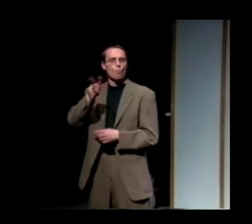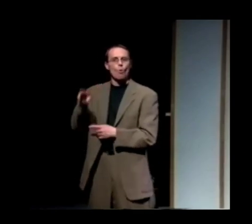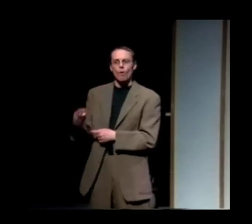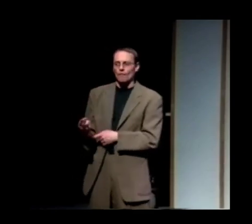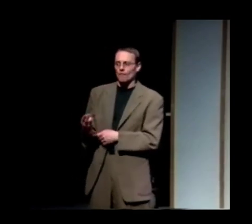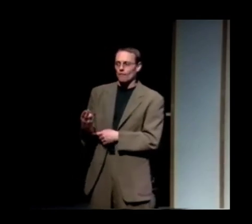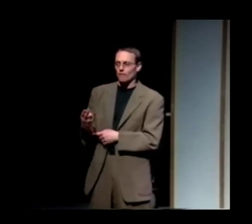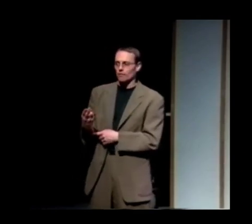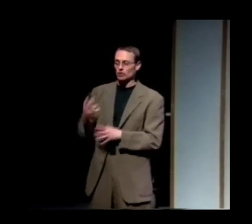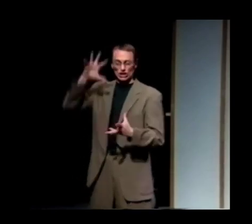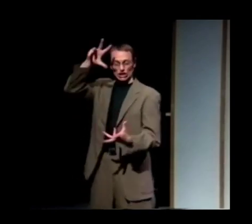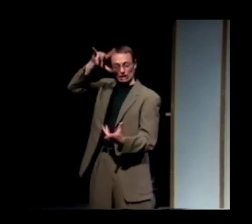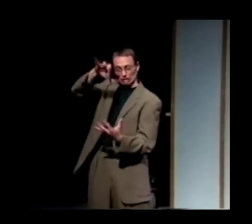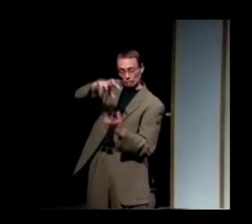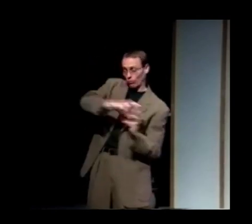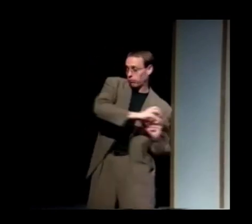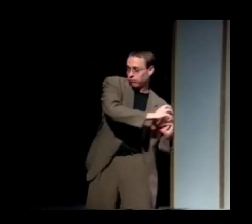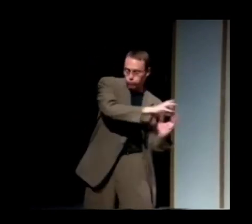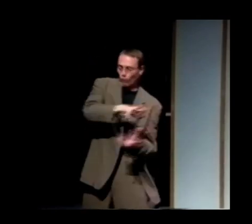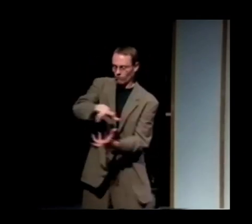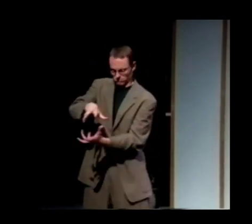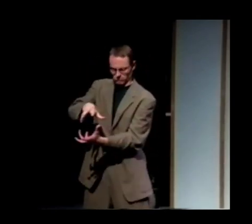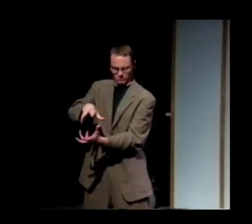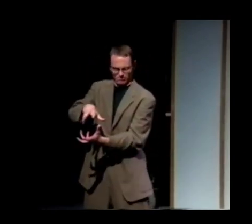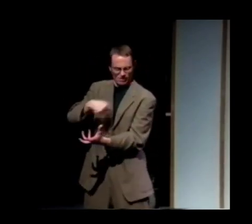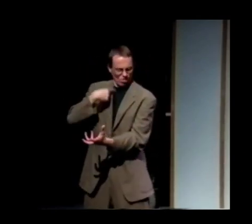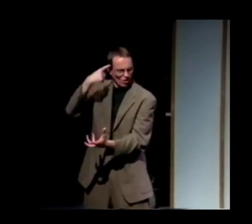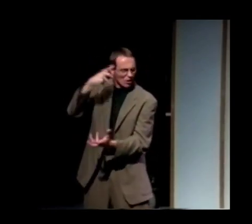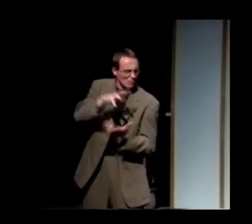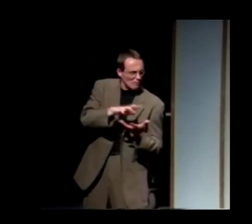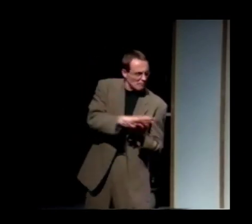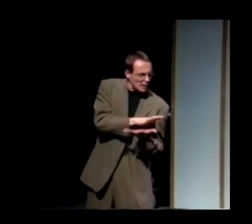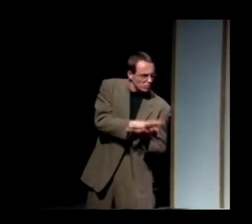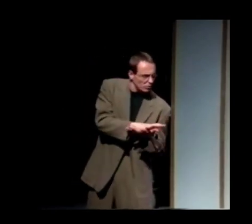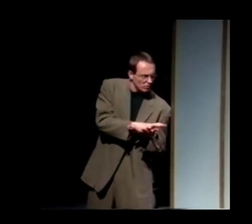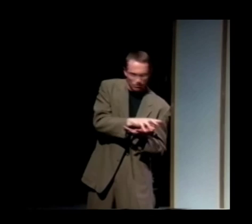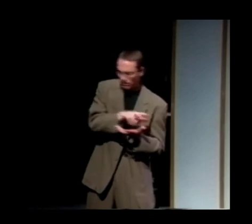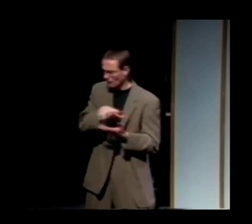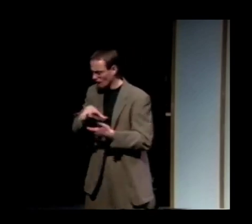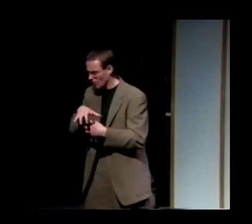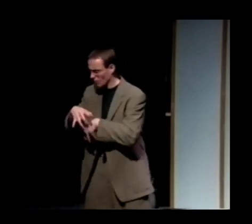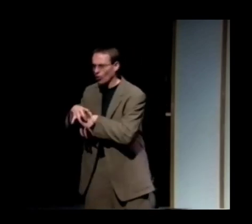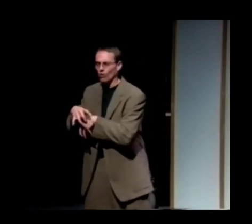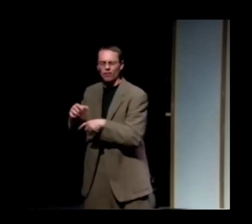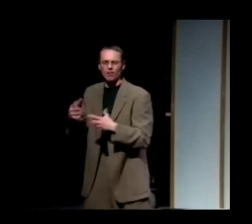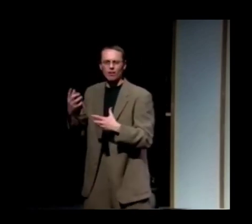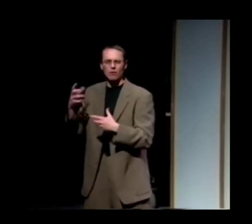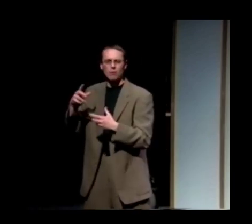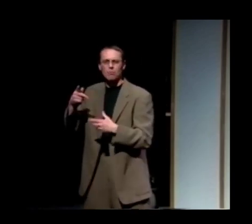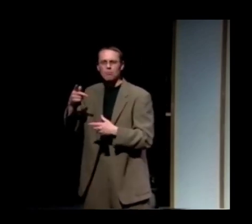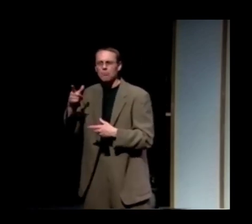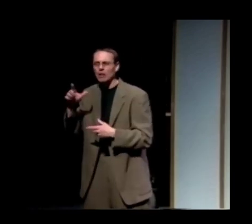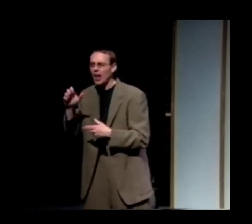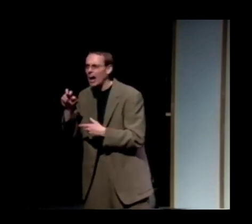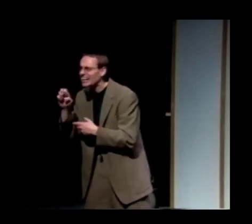SO YOU SEE THE MORPHING IN THAT. I THOUGHT IT WAS PAPER OR THE EARTH